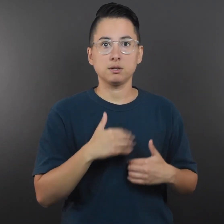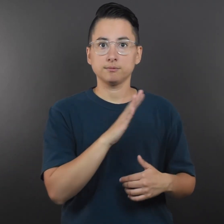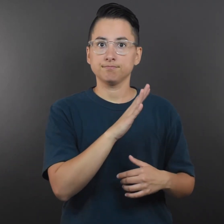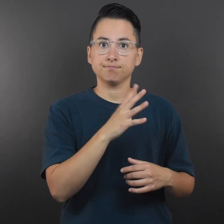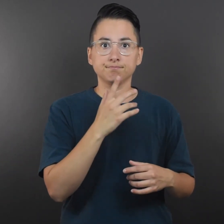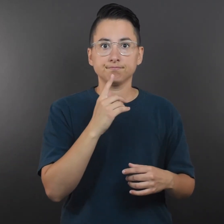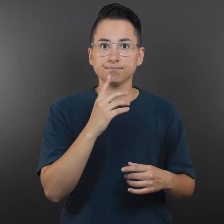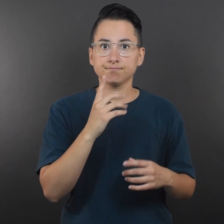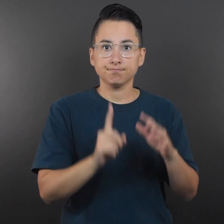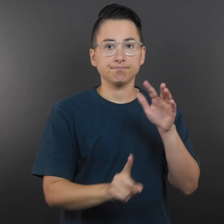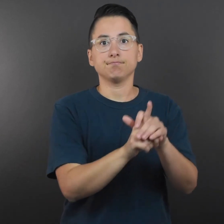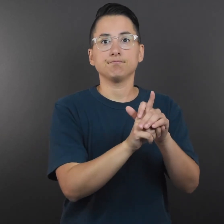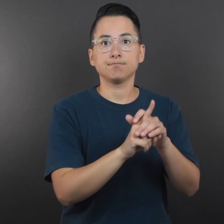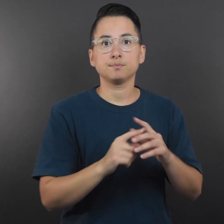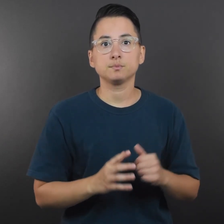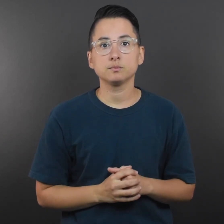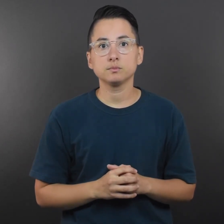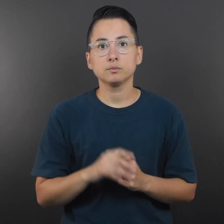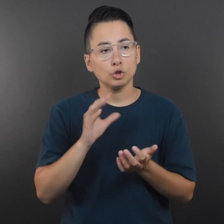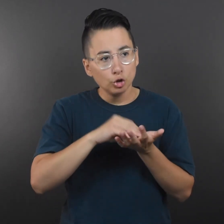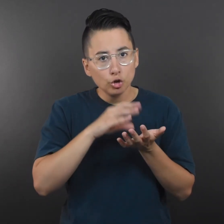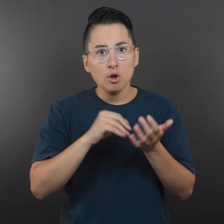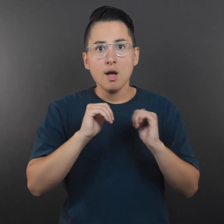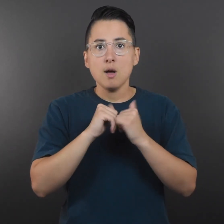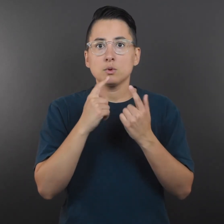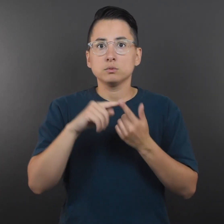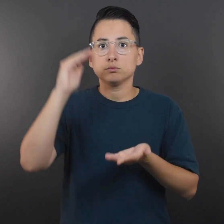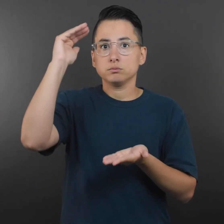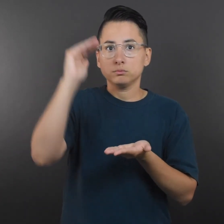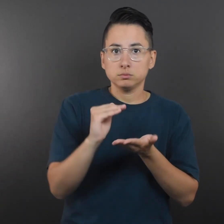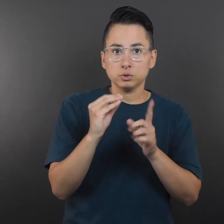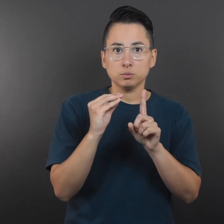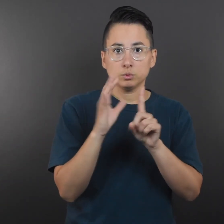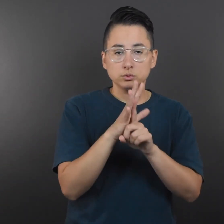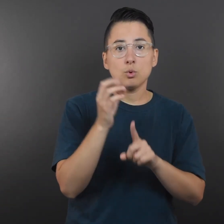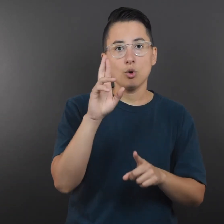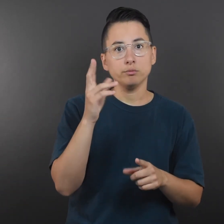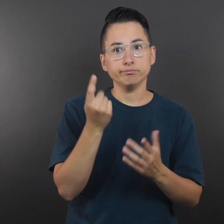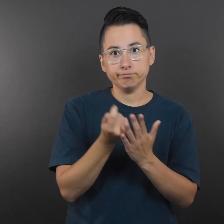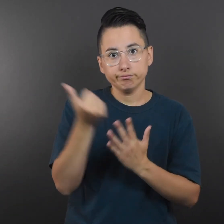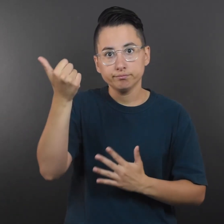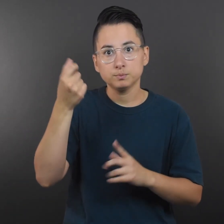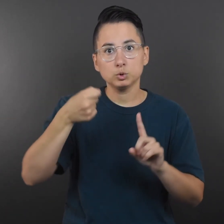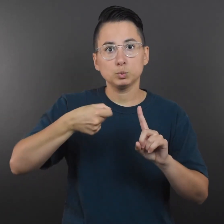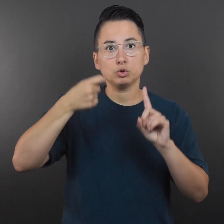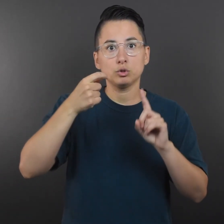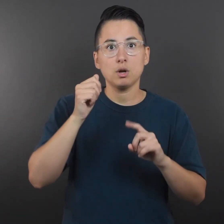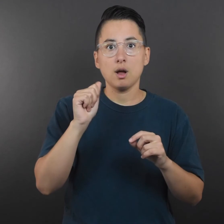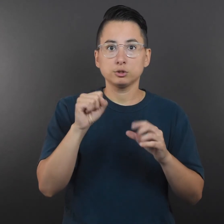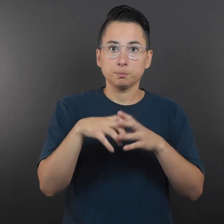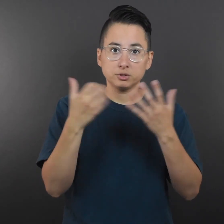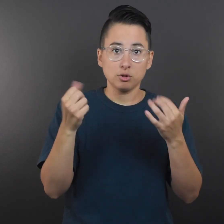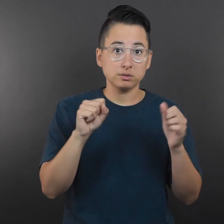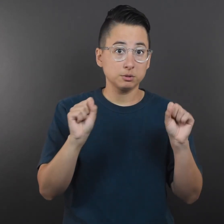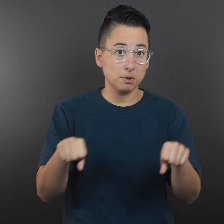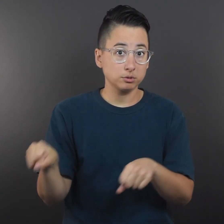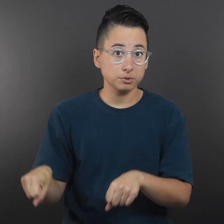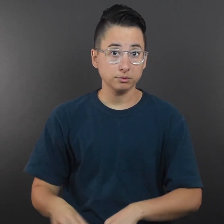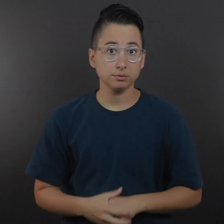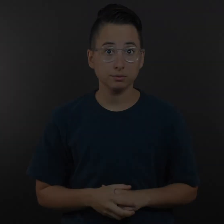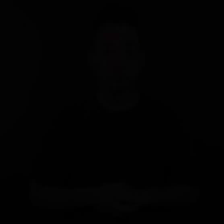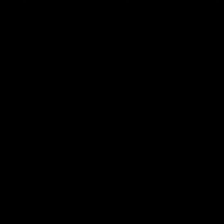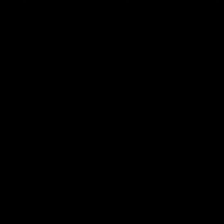to flare up, and learn ways to reduce exposure or eliminate triggers as much as possible.